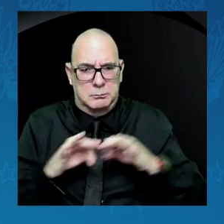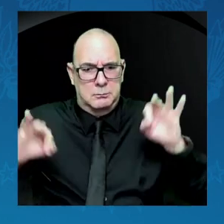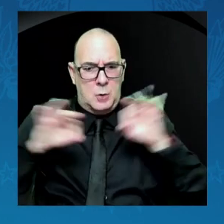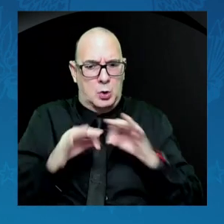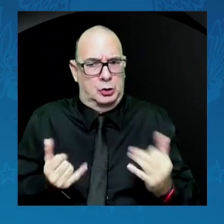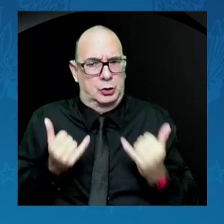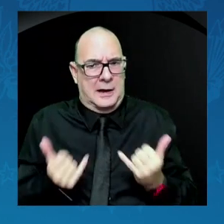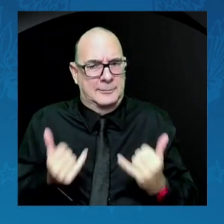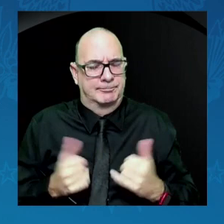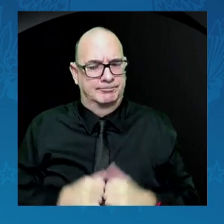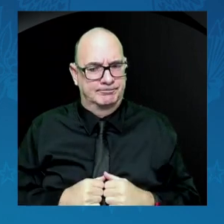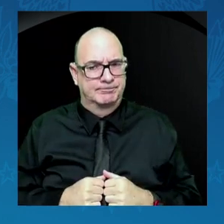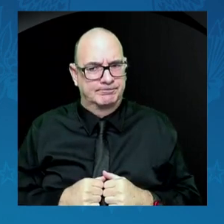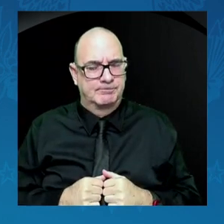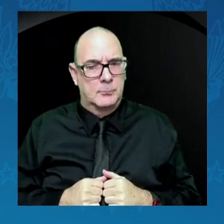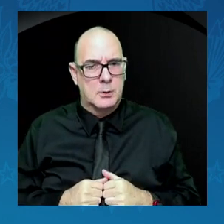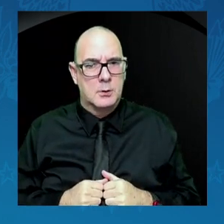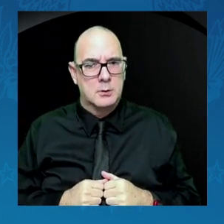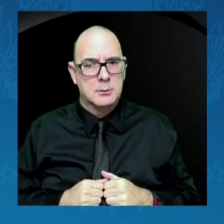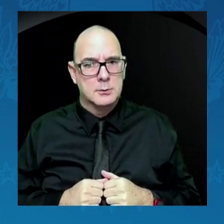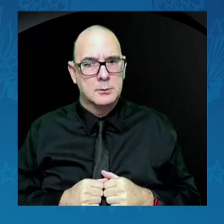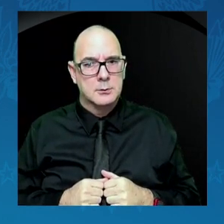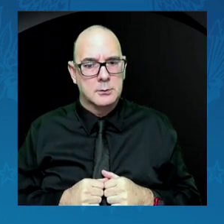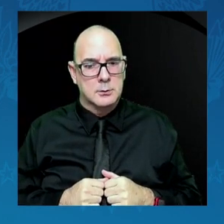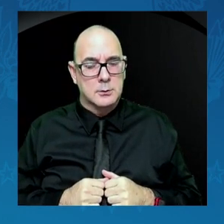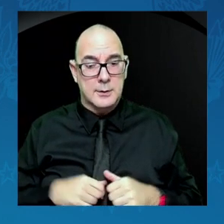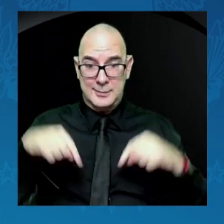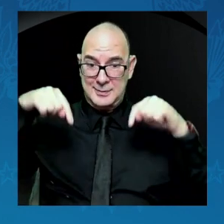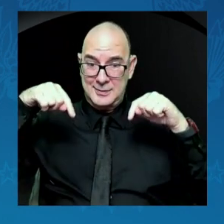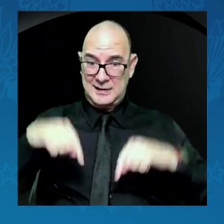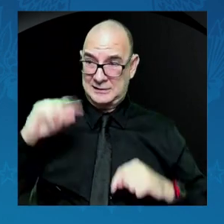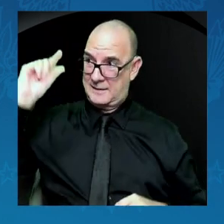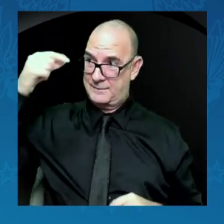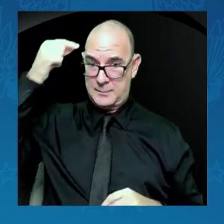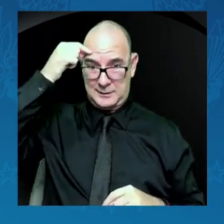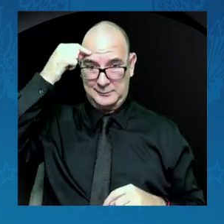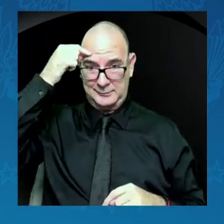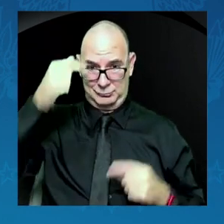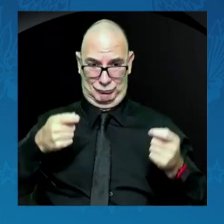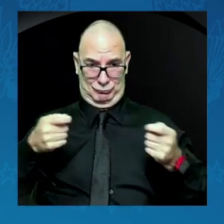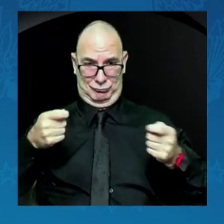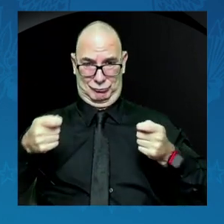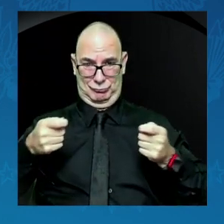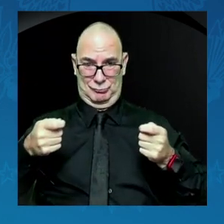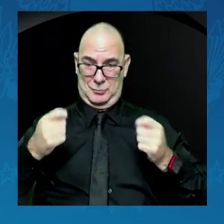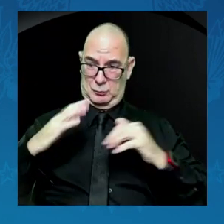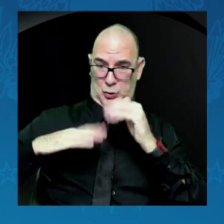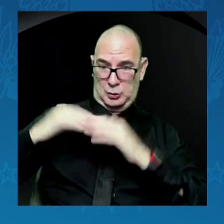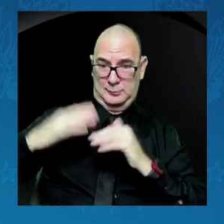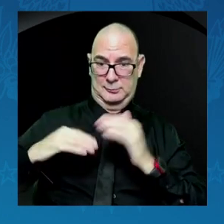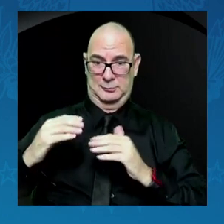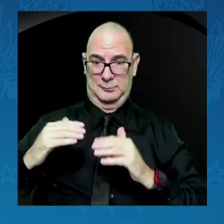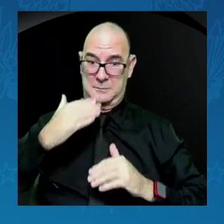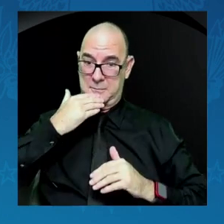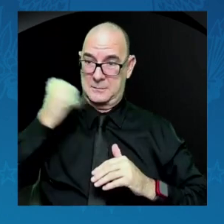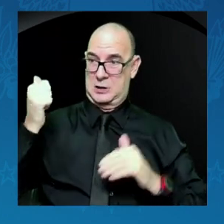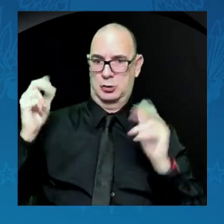This administration's build back better legislation right now,